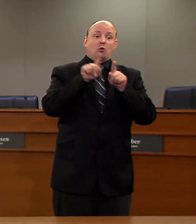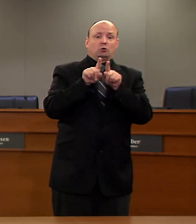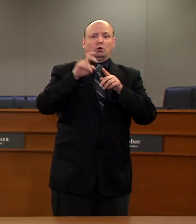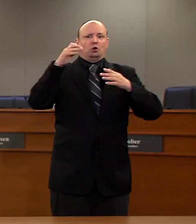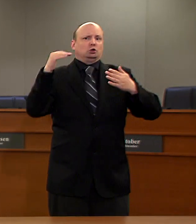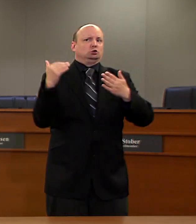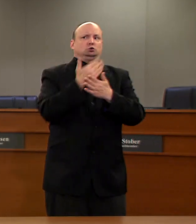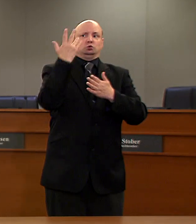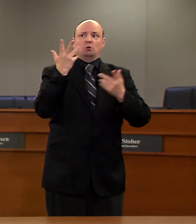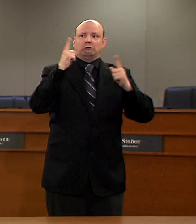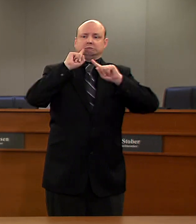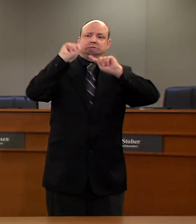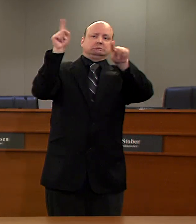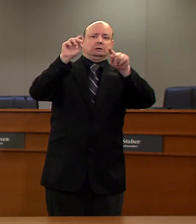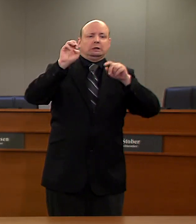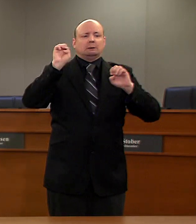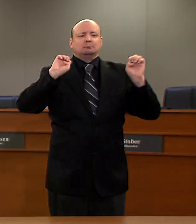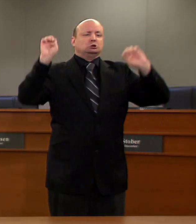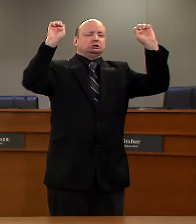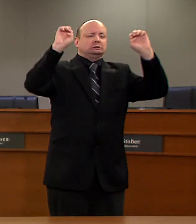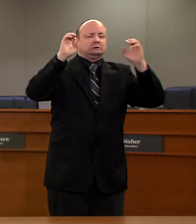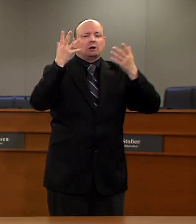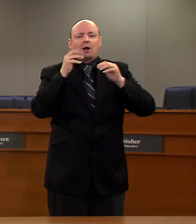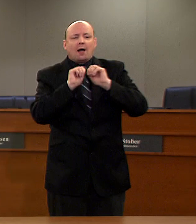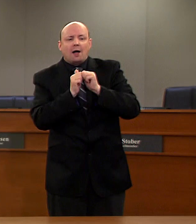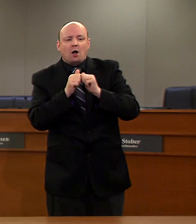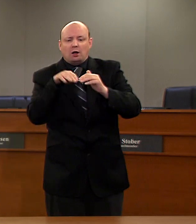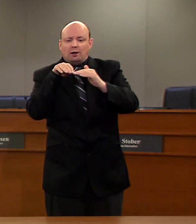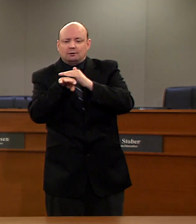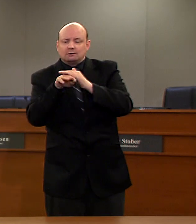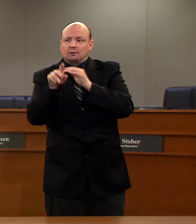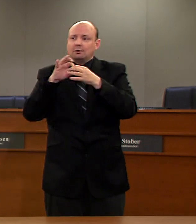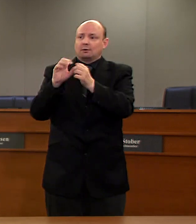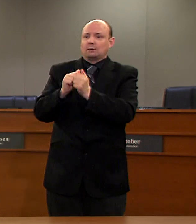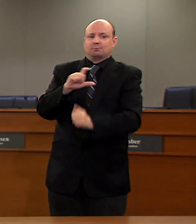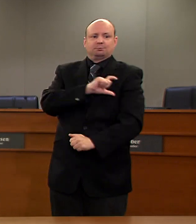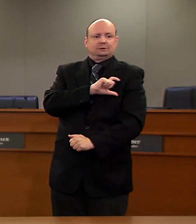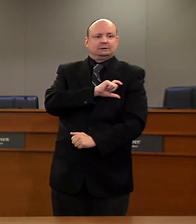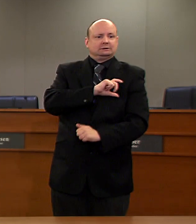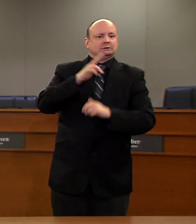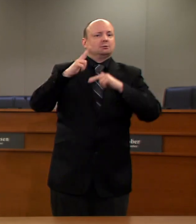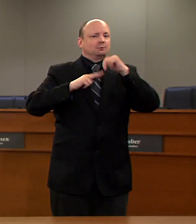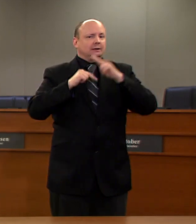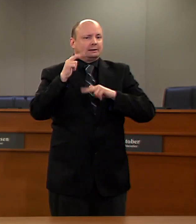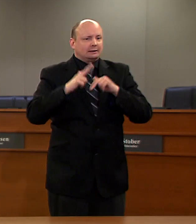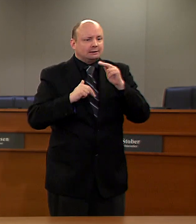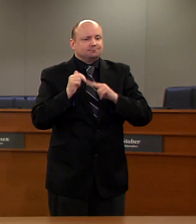public access to the Police and Fire buildings. This emergency order continues